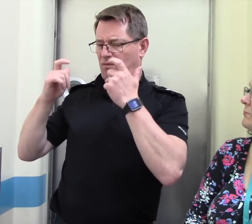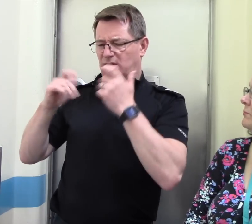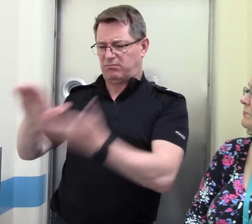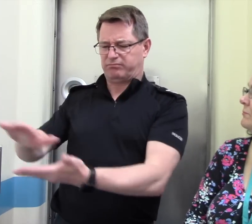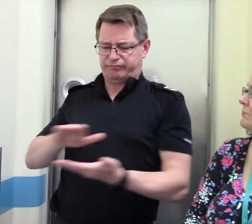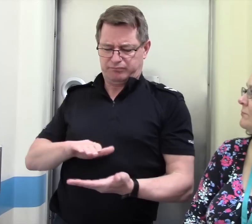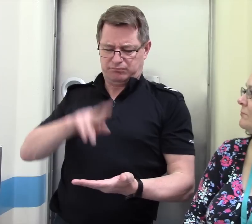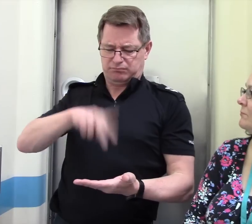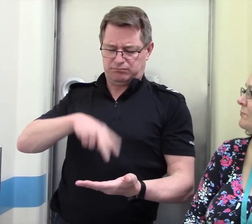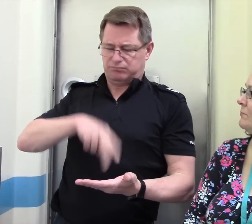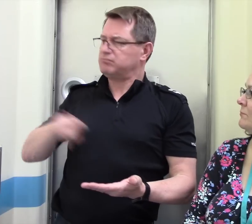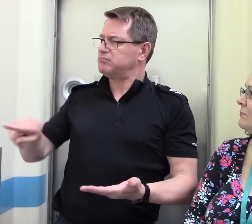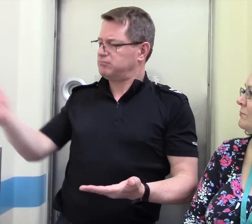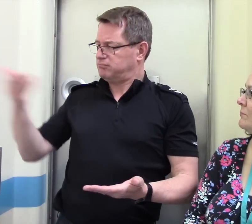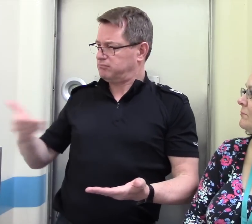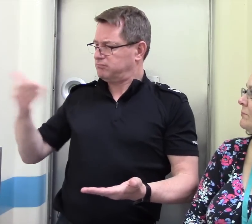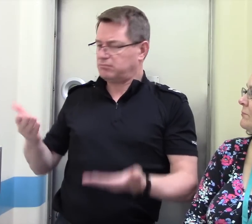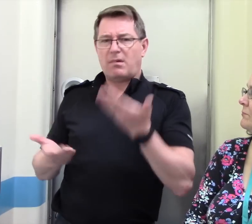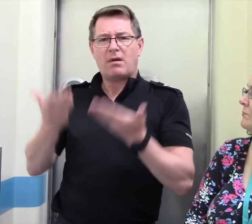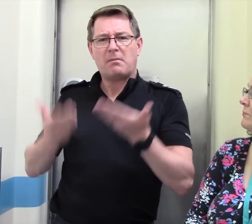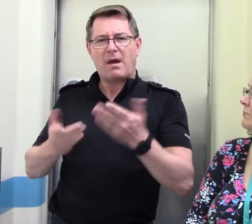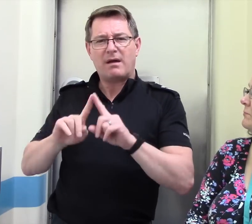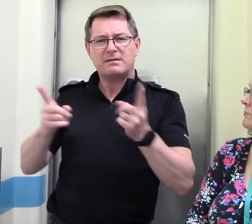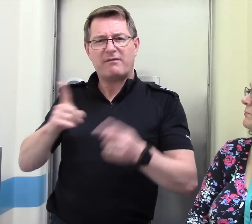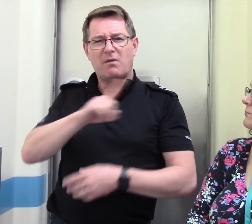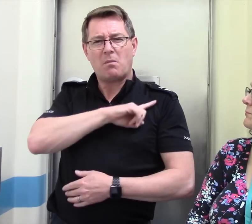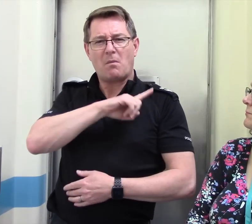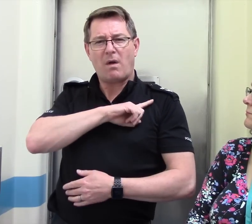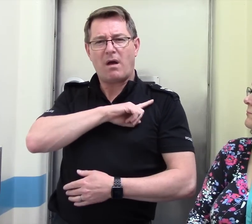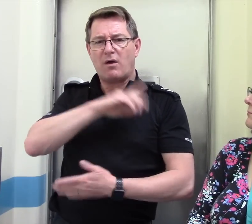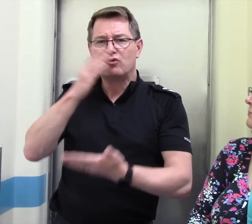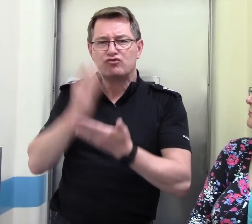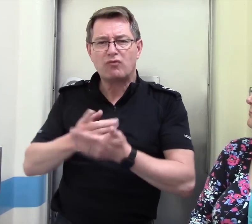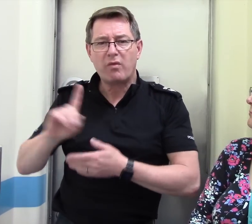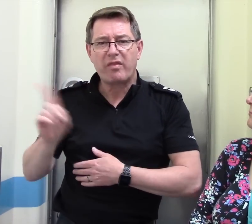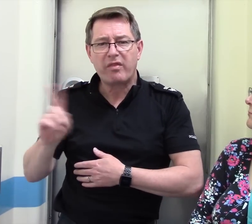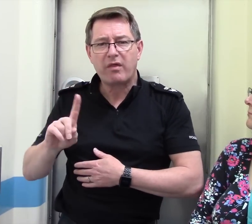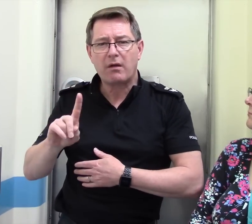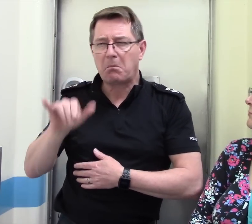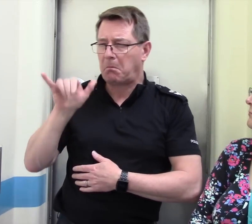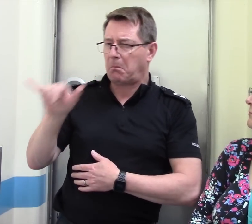the Court will compare what you say with what you told the police They will wonder why is it different and wonder what is the truth